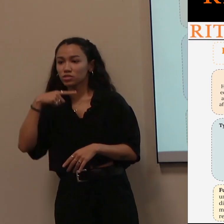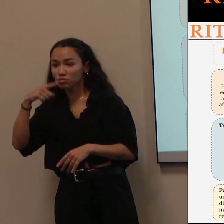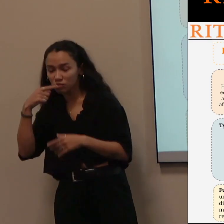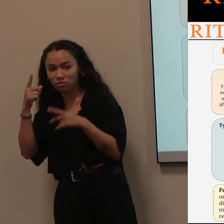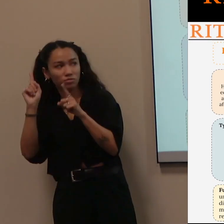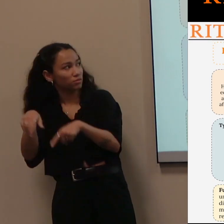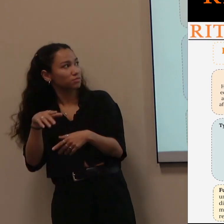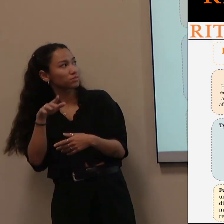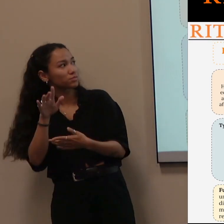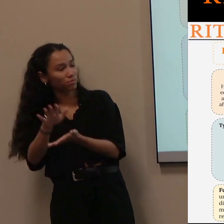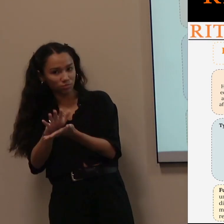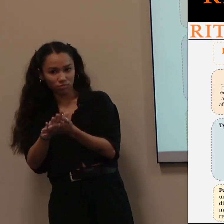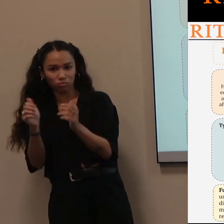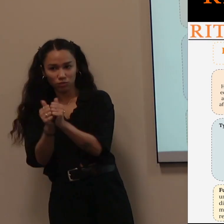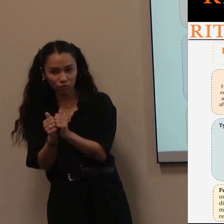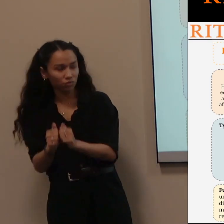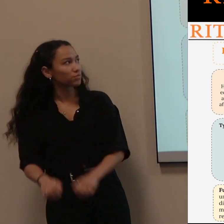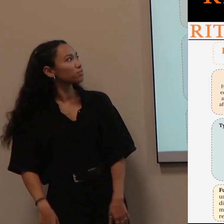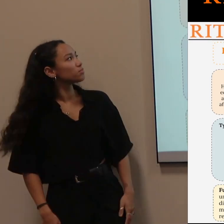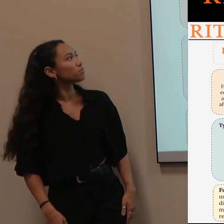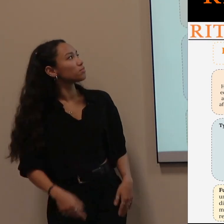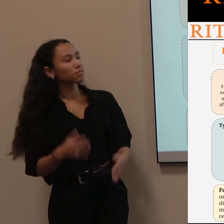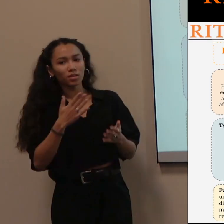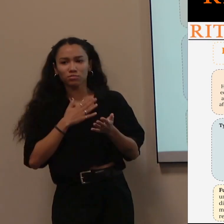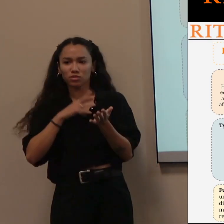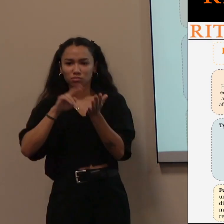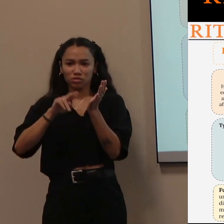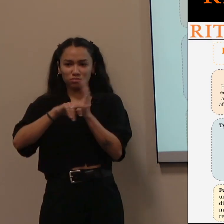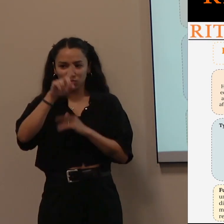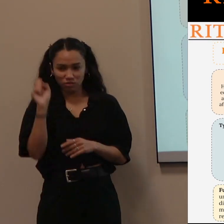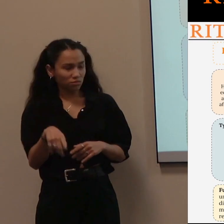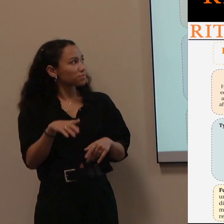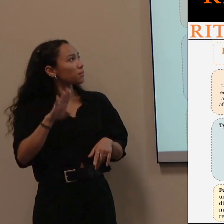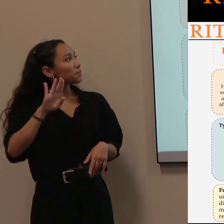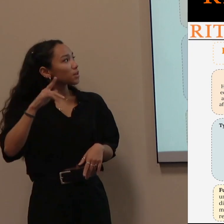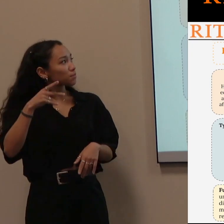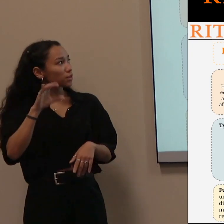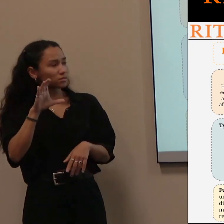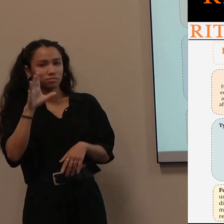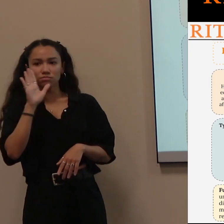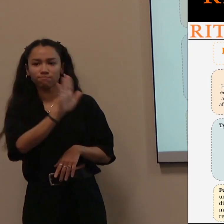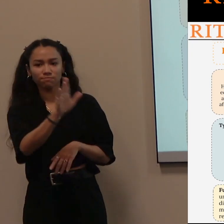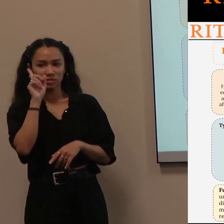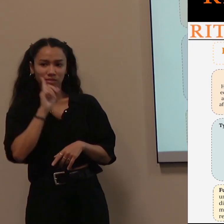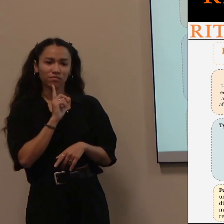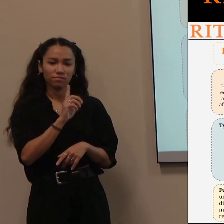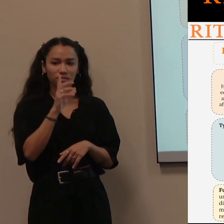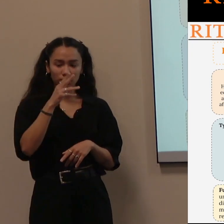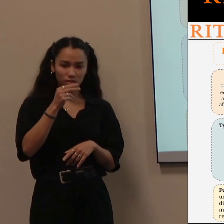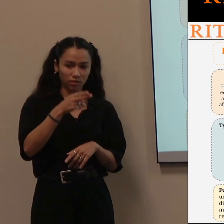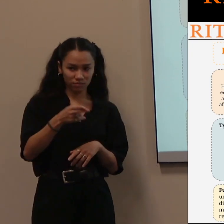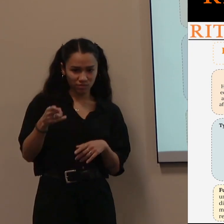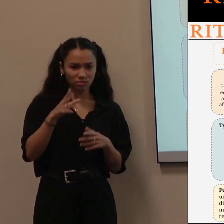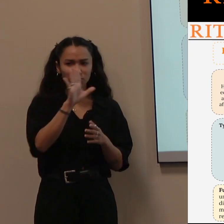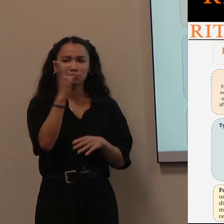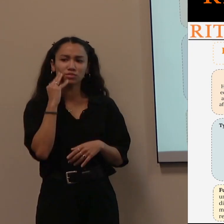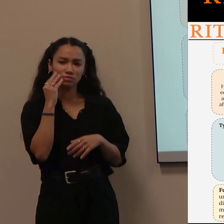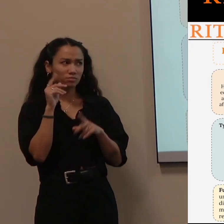a mixture of hearing students and deaf students together. My research question focuses on BIPOC Deaf and Hard of Hearing students and